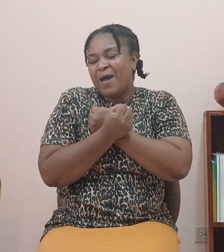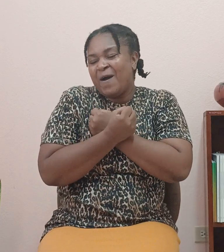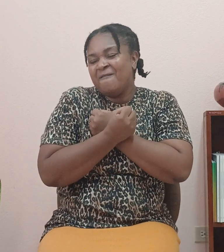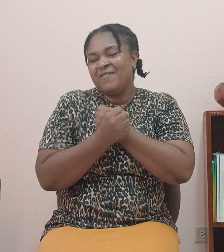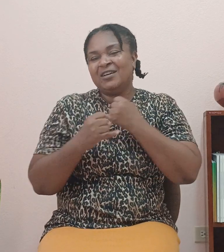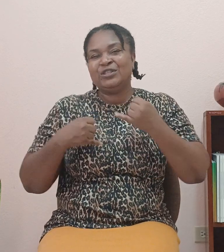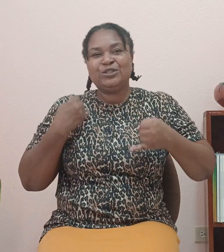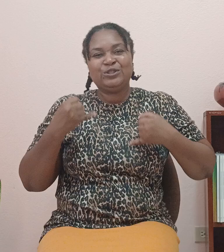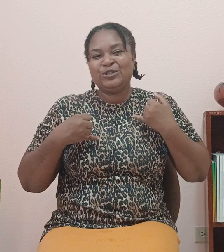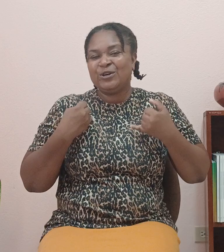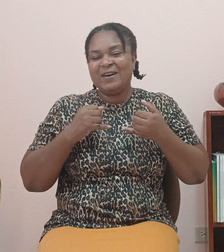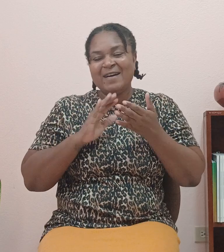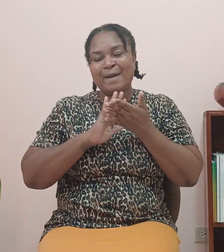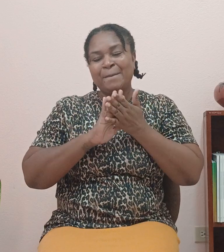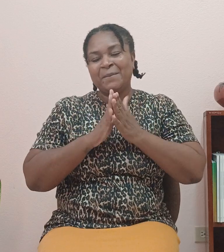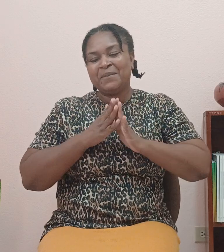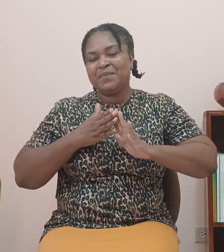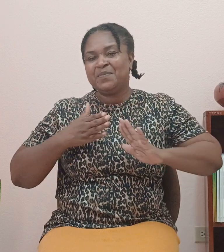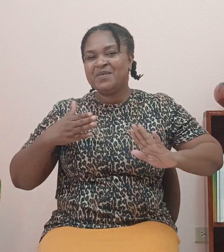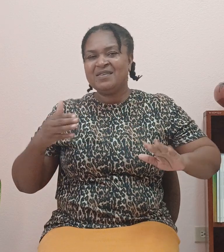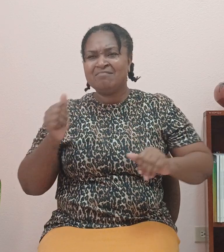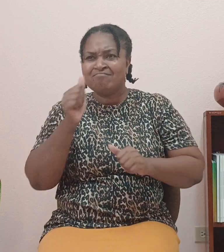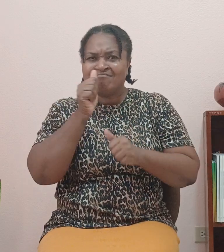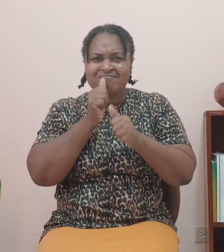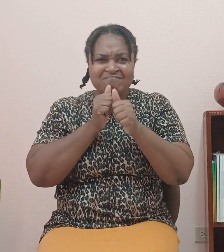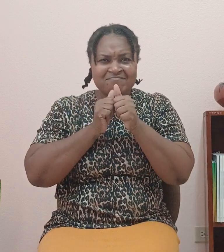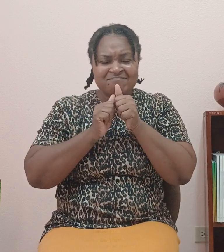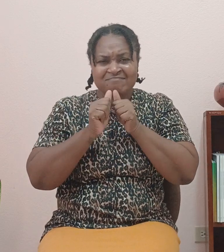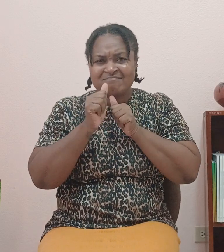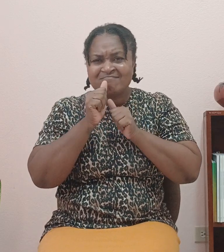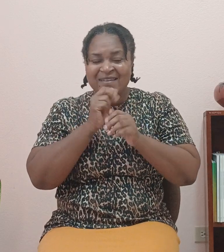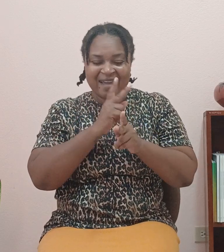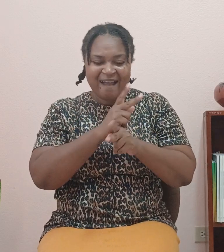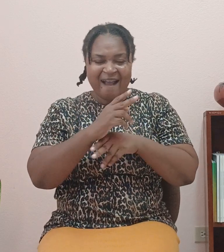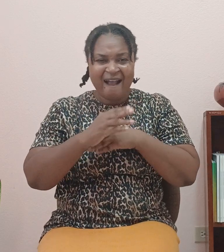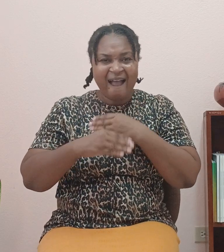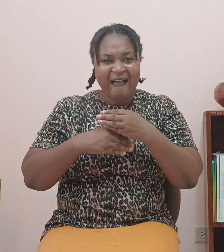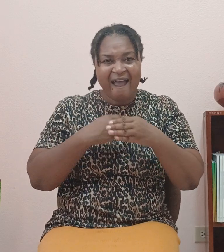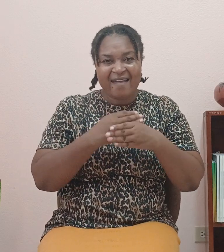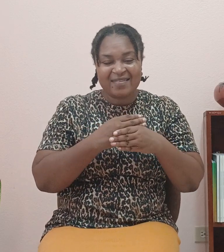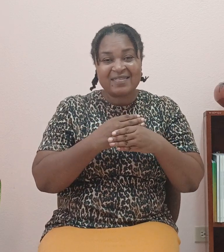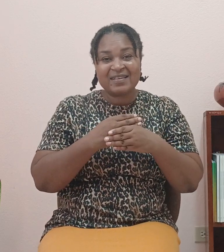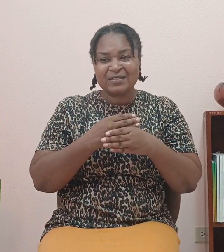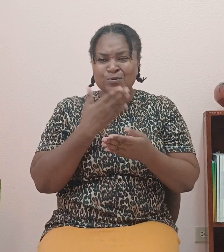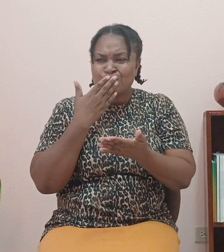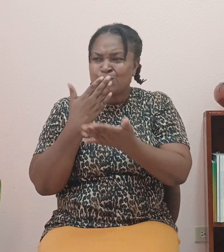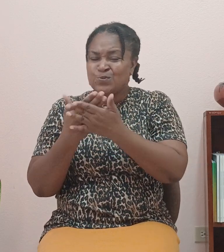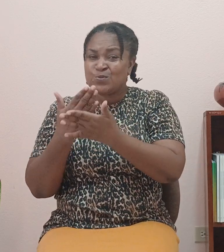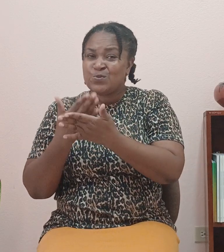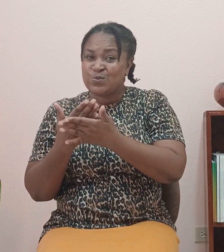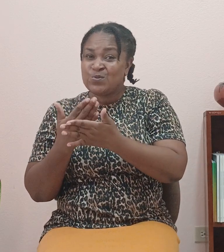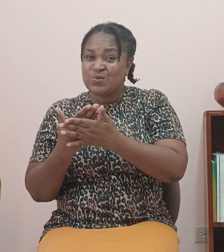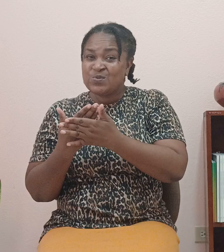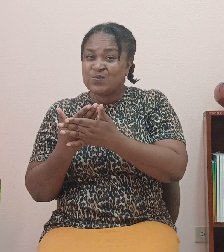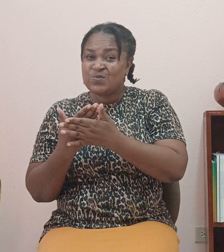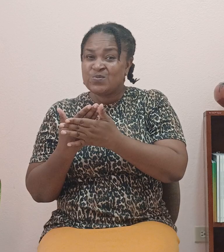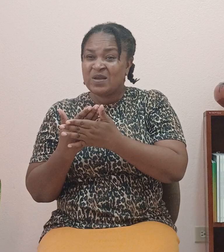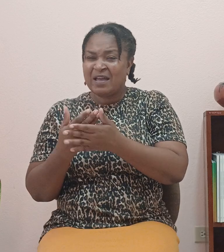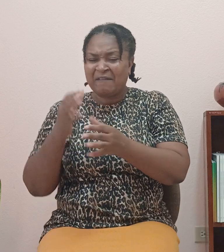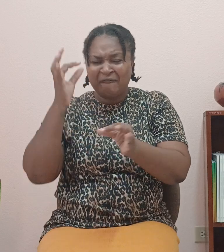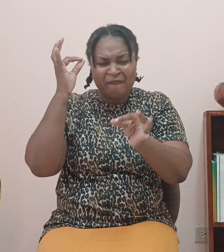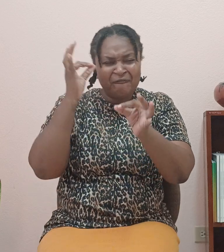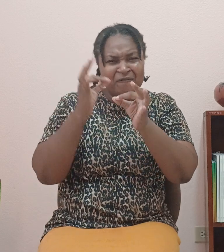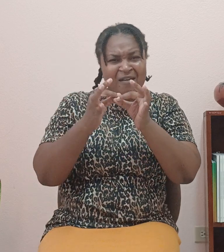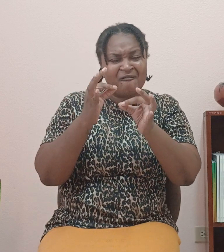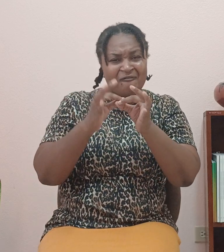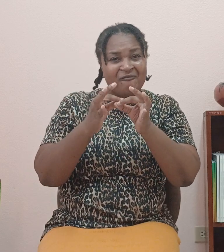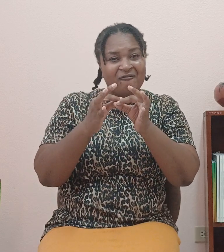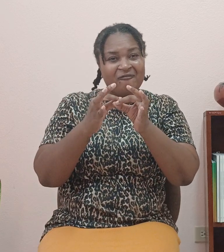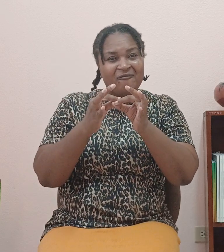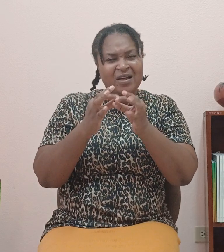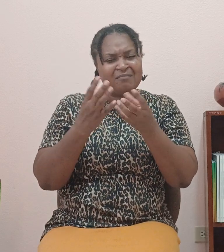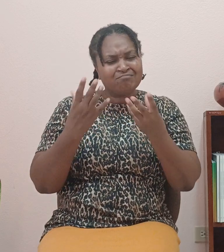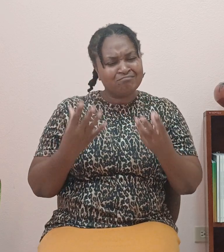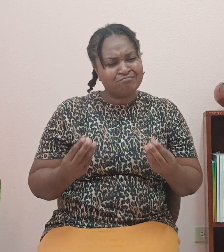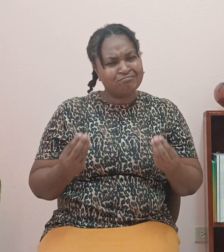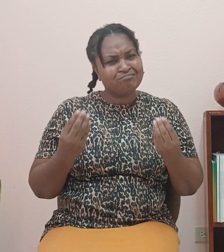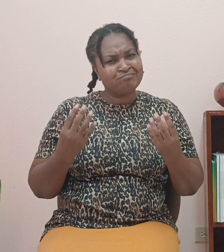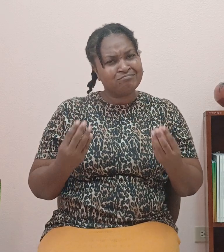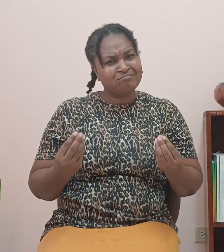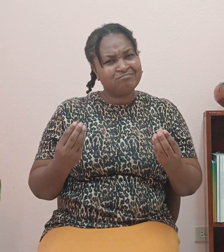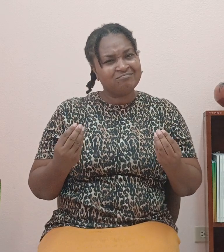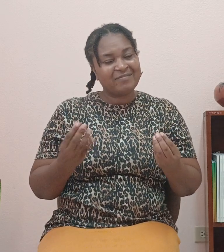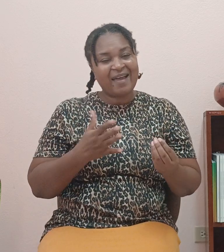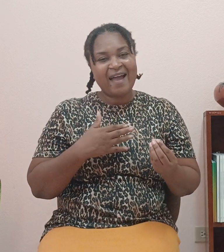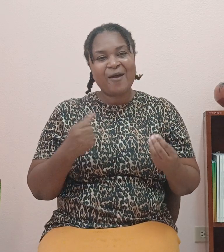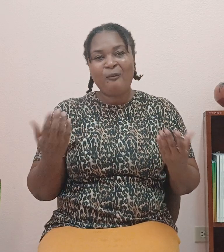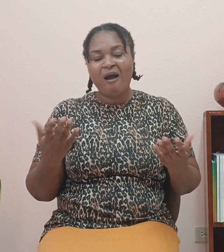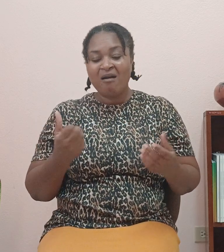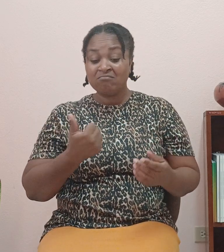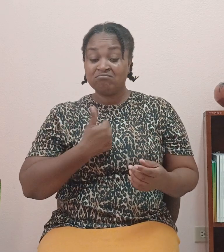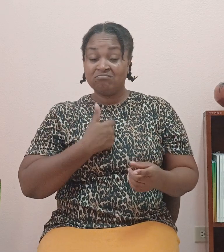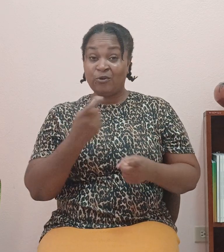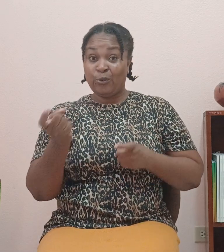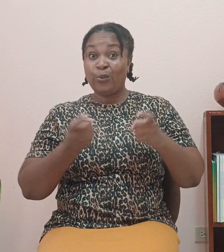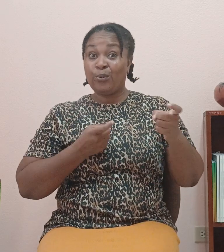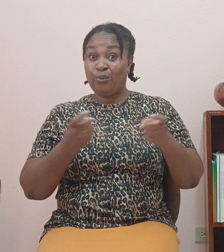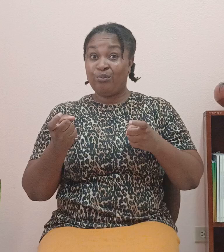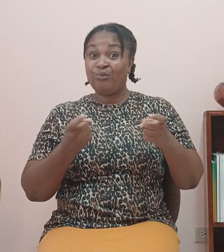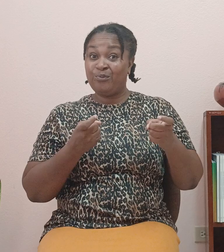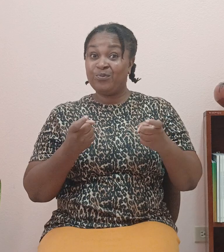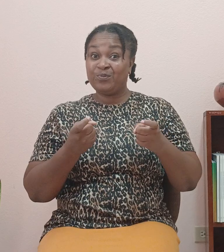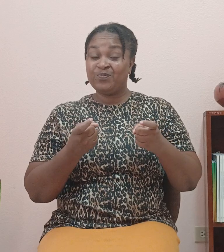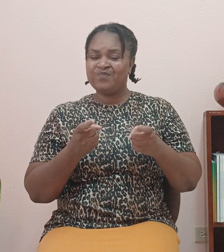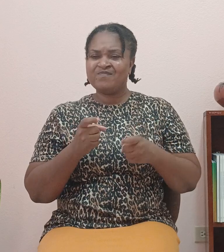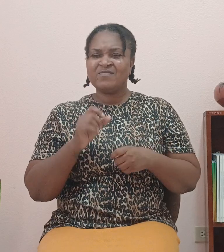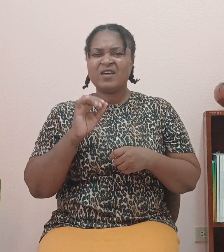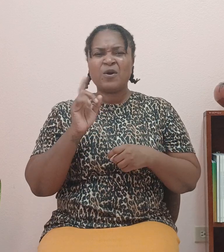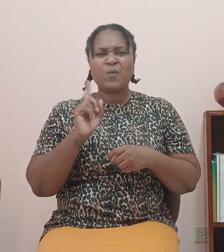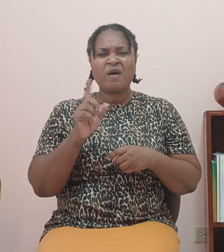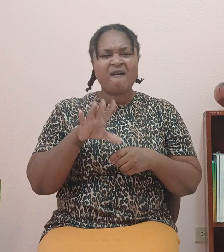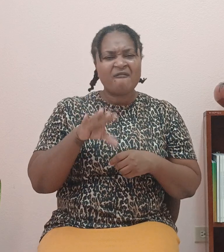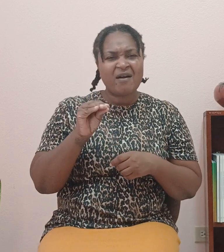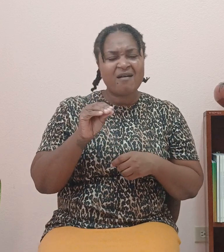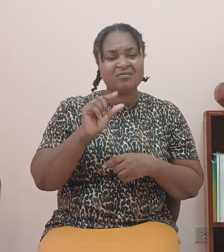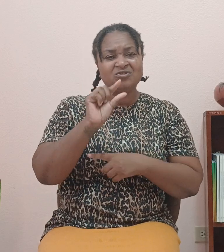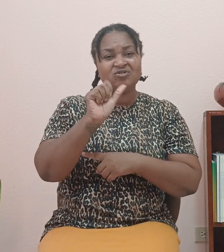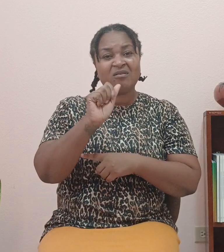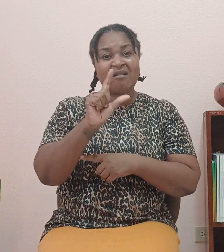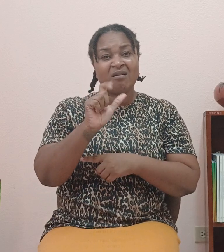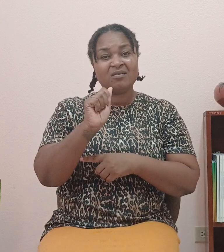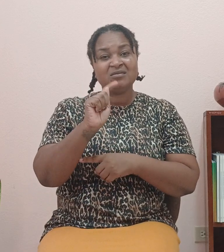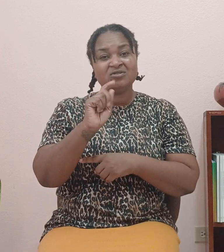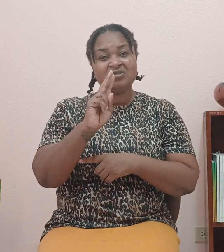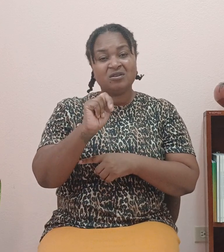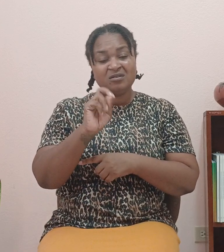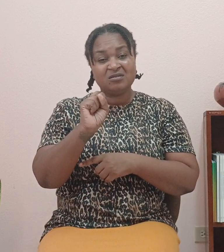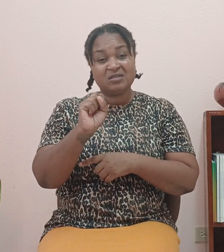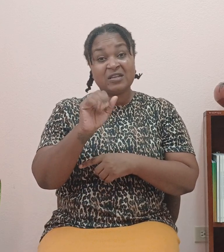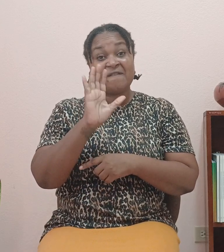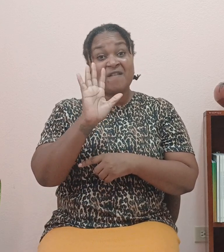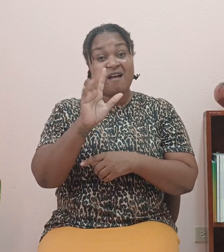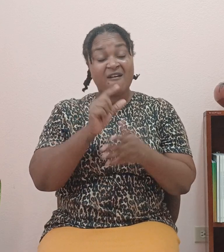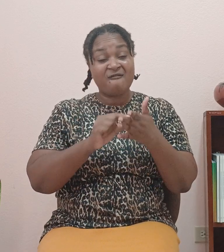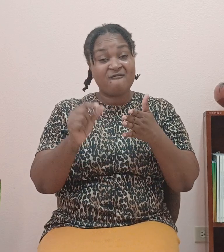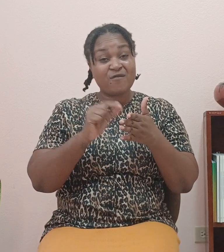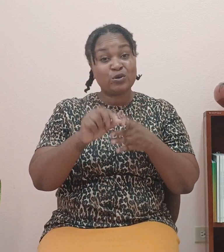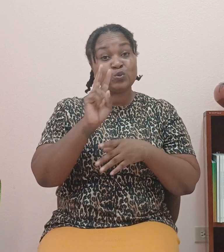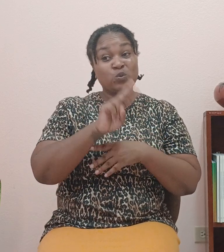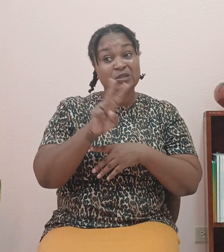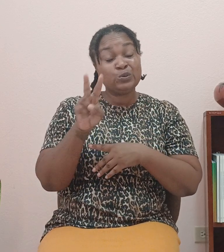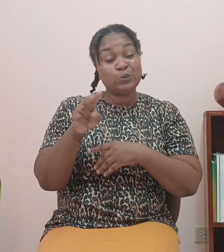peace, patience, kindness, goodness, faithfulness, gentleness and self-control” (Galatians 5:22) This